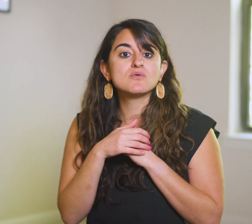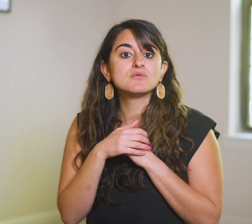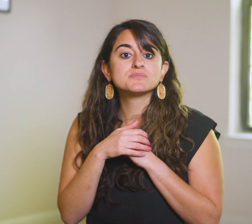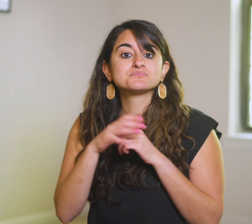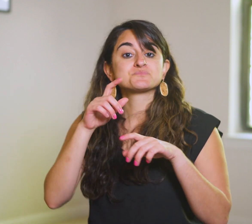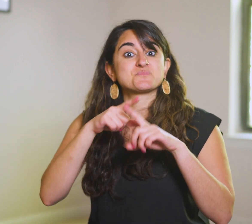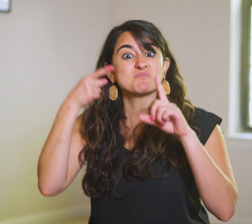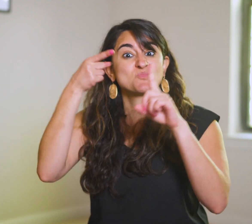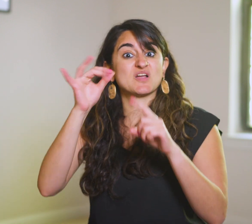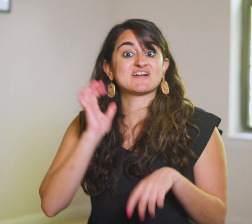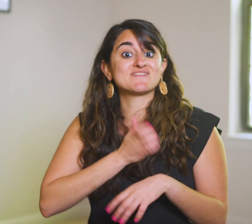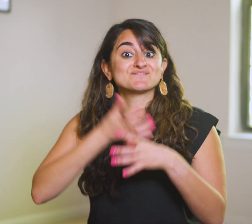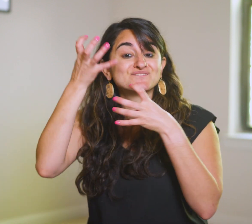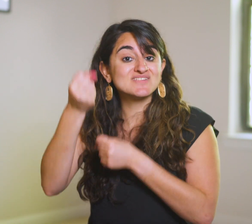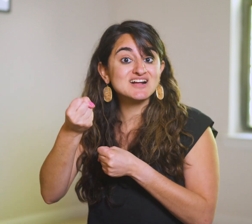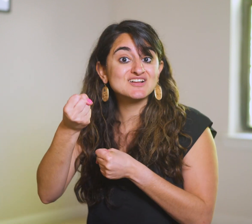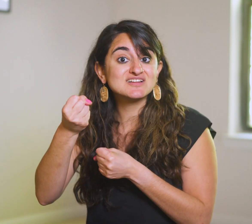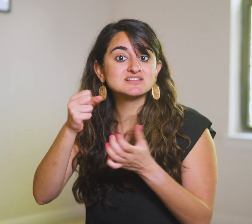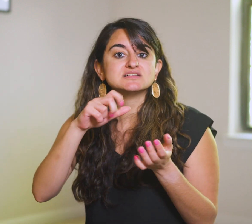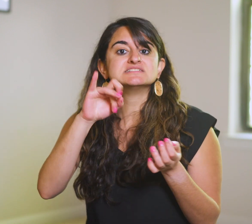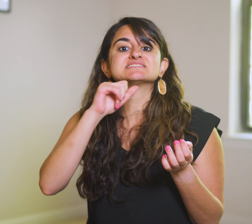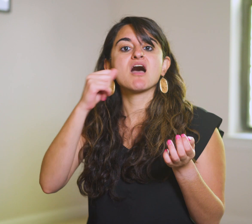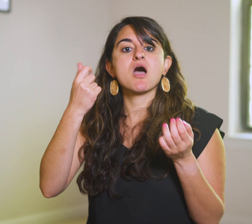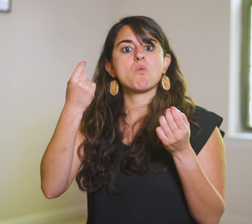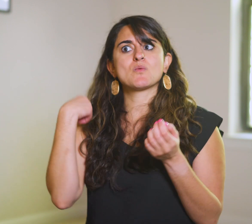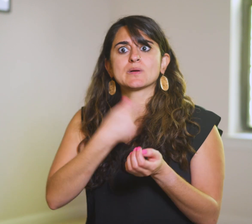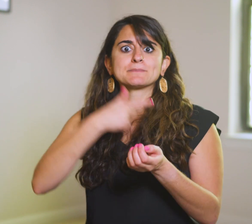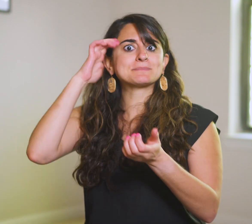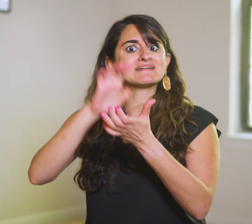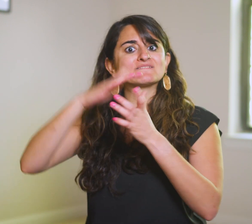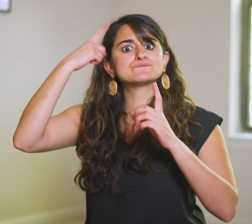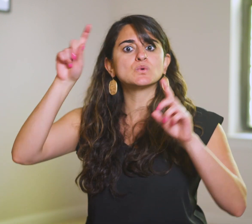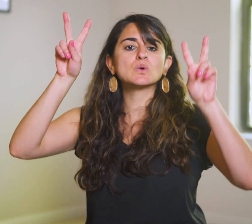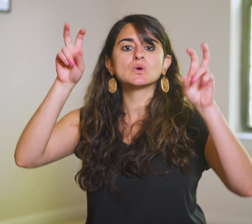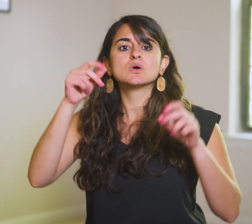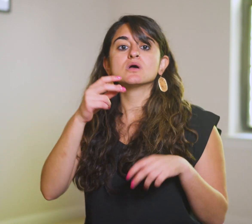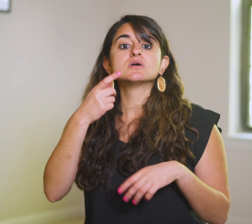But the object of our faith can—and it’s not what we’re believing “for”,